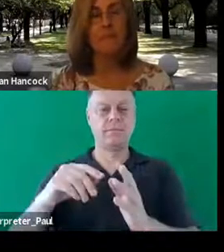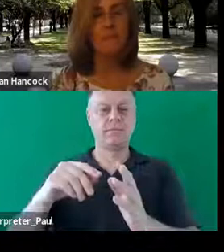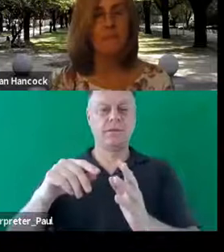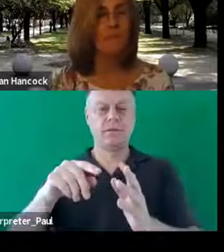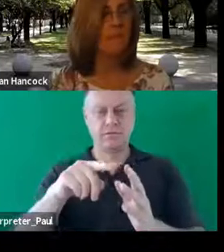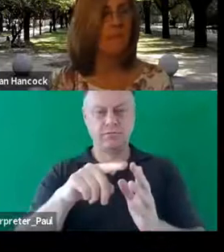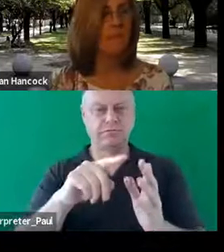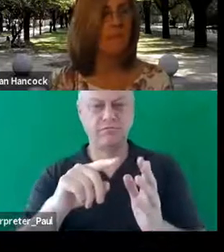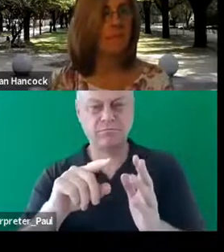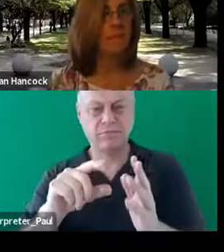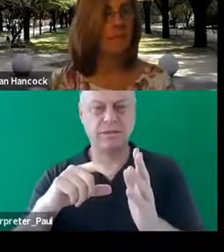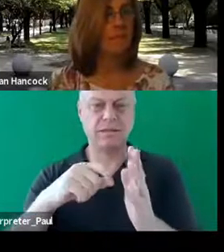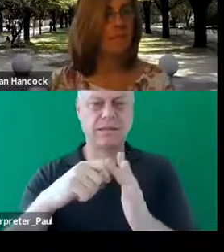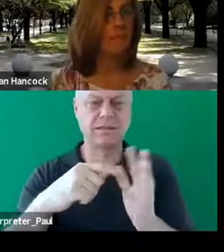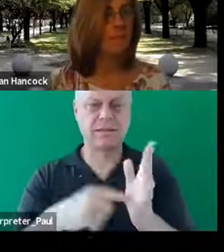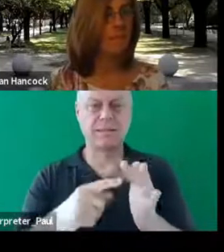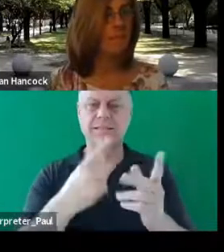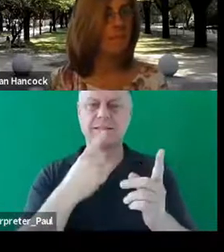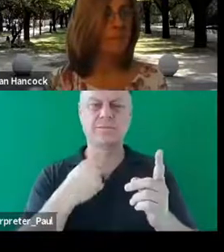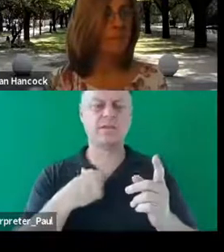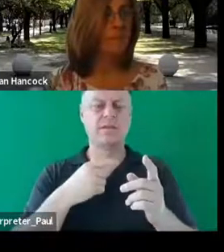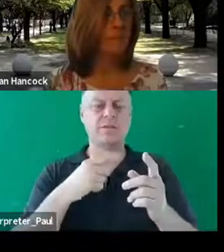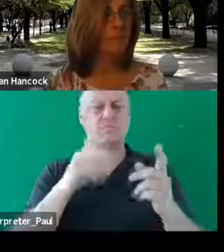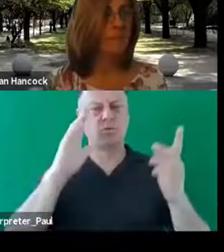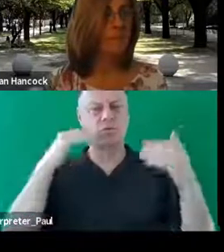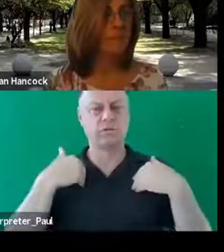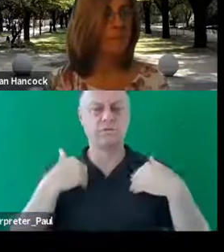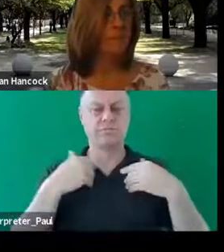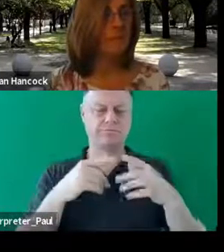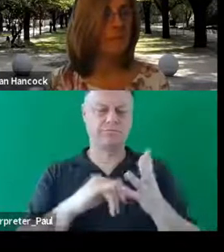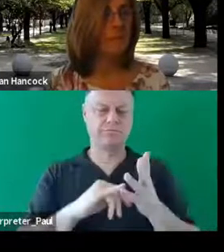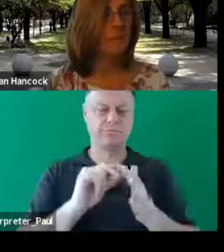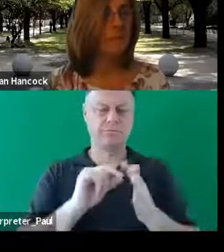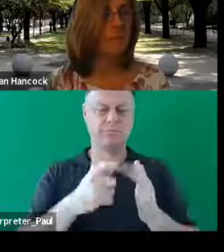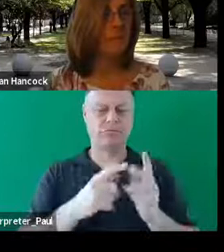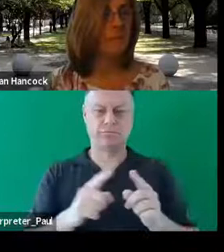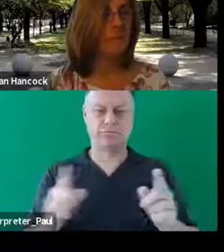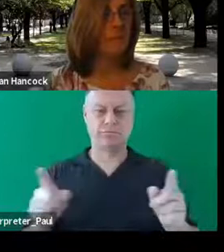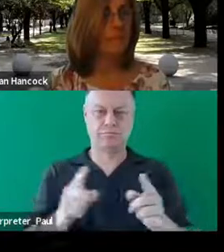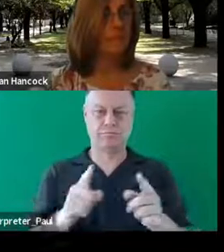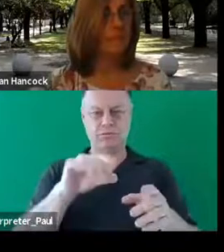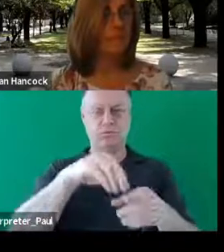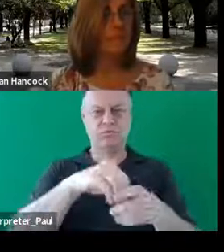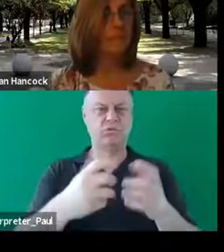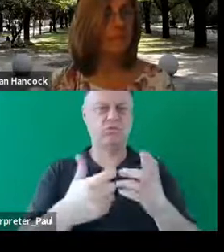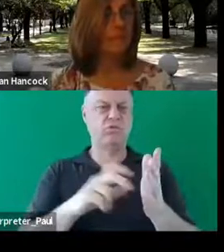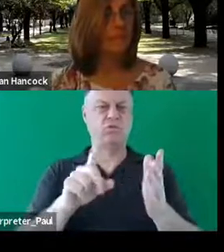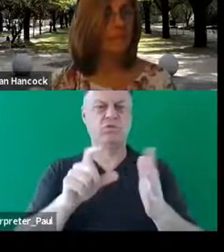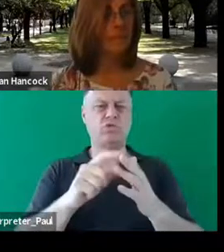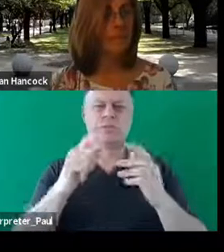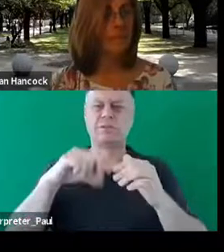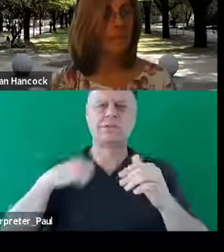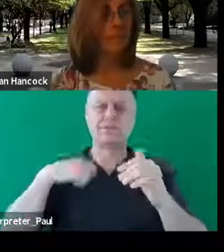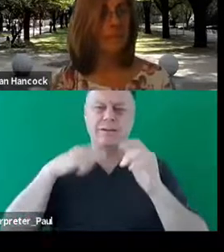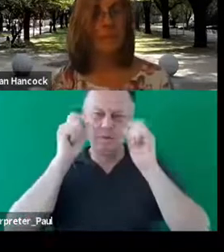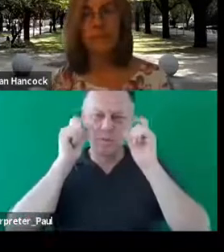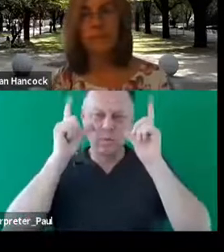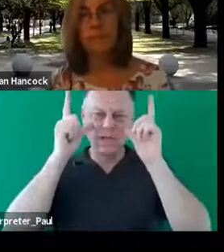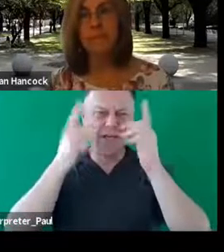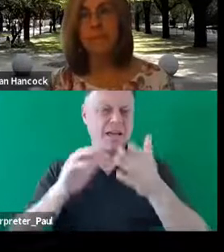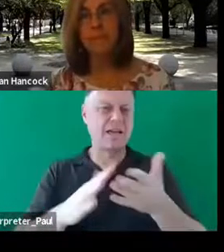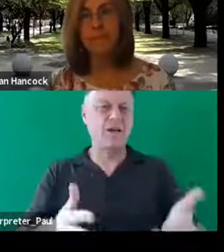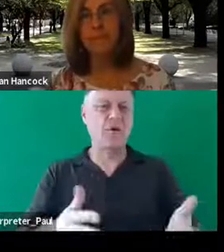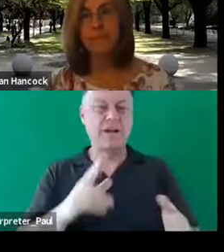of autism or the spectrum with staff within the University of Newcastle? You’re muted. That’s